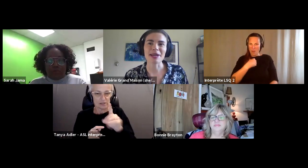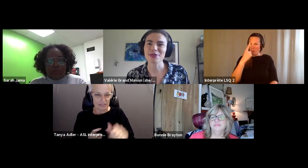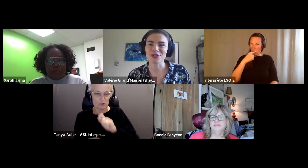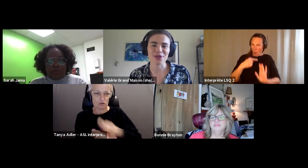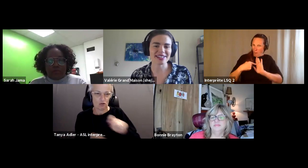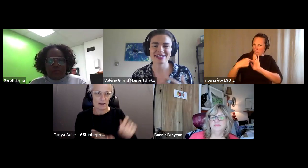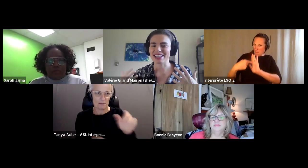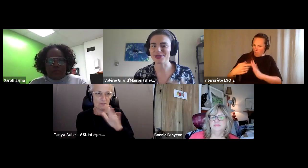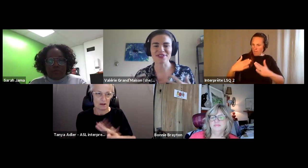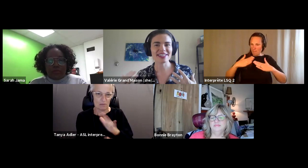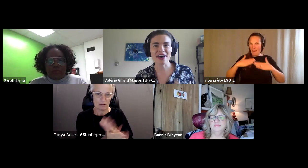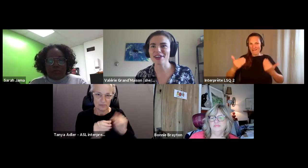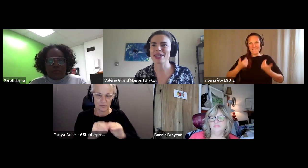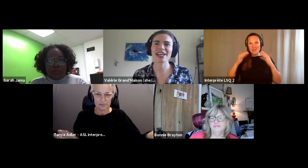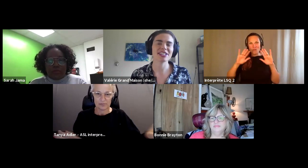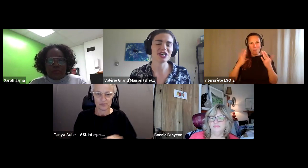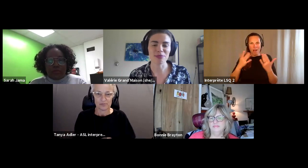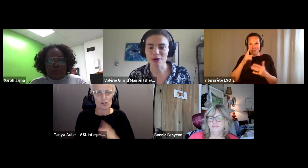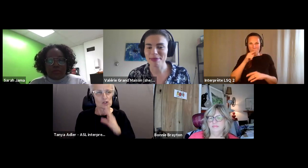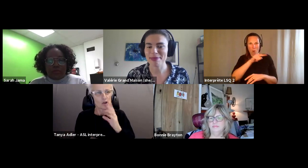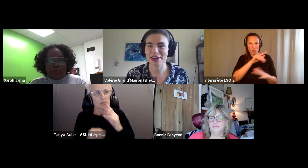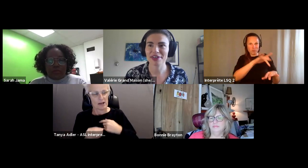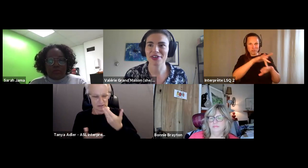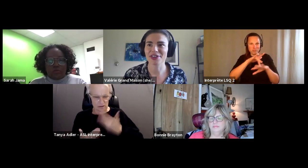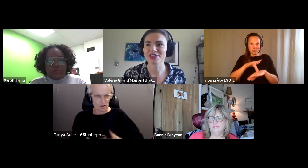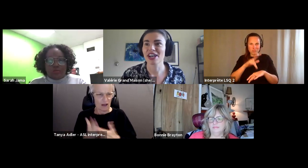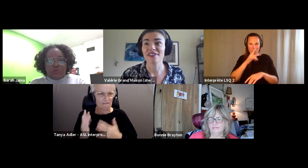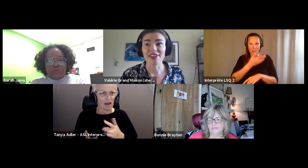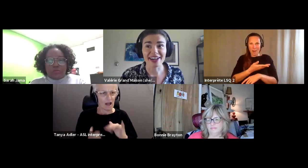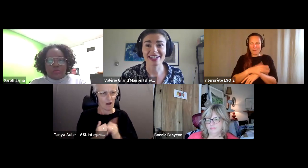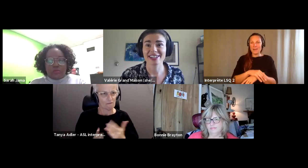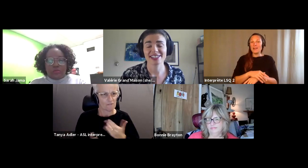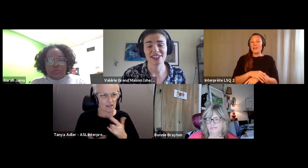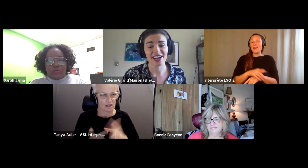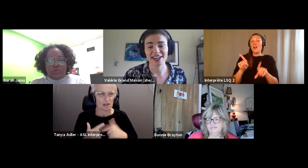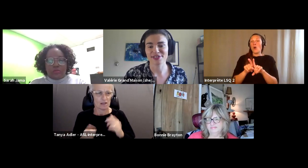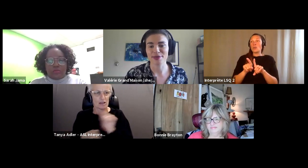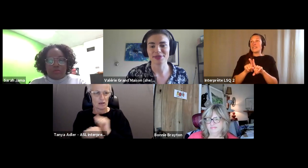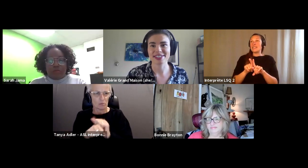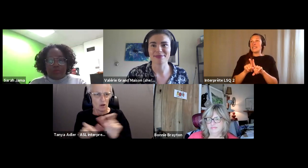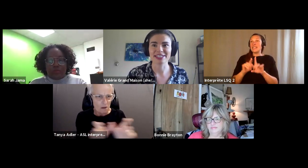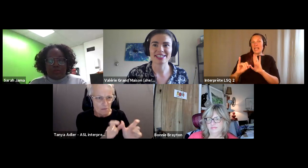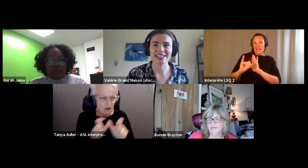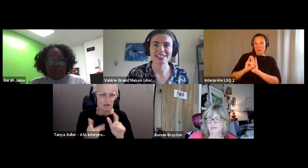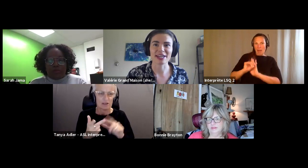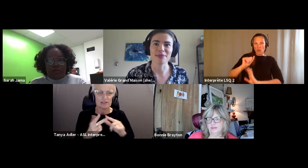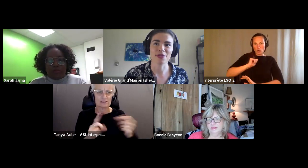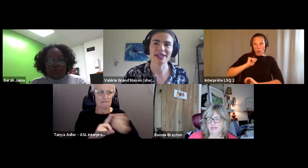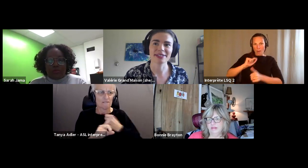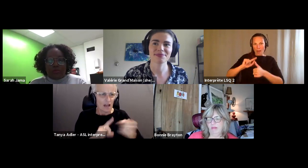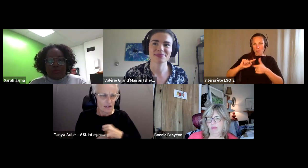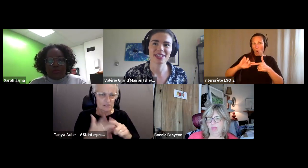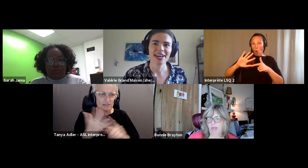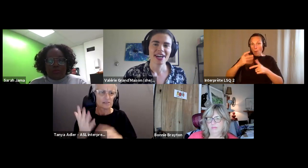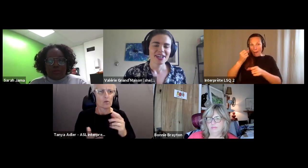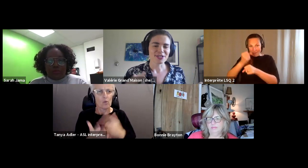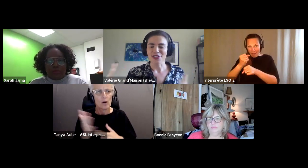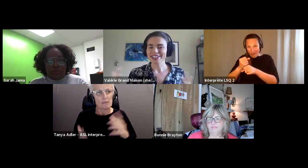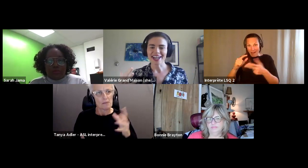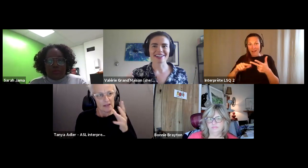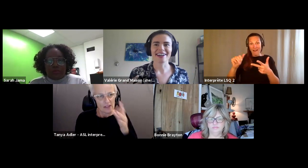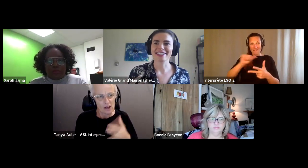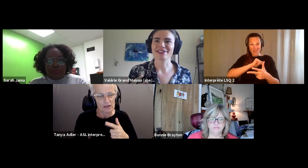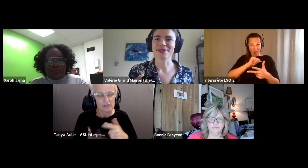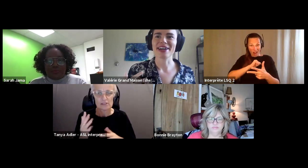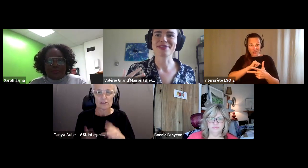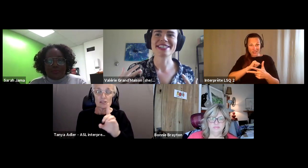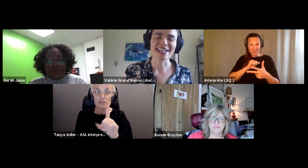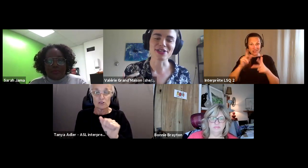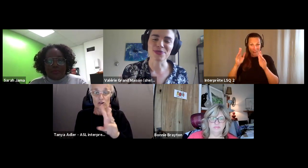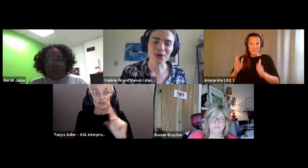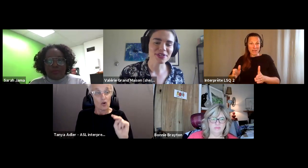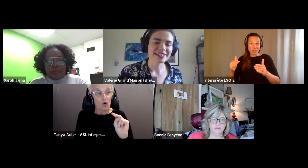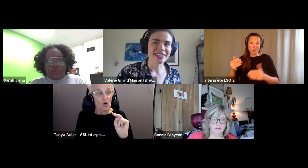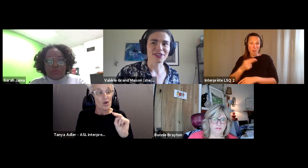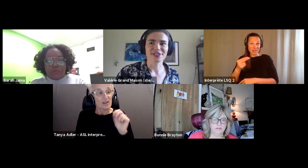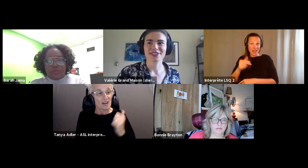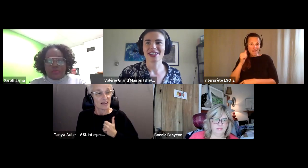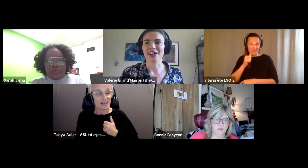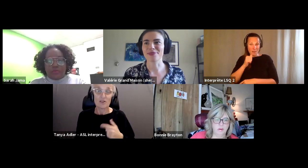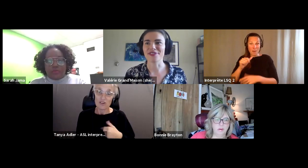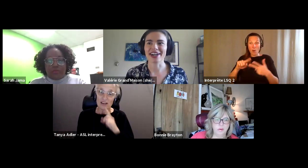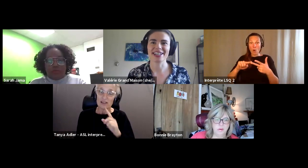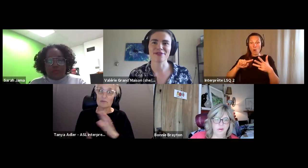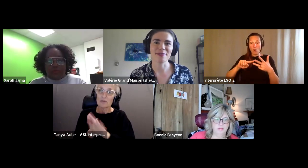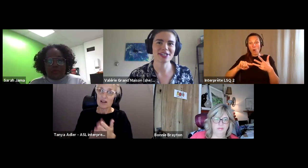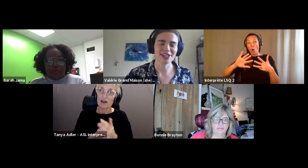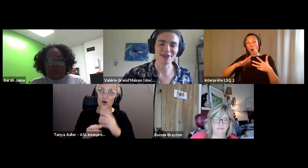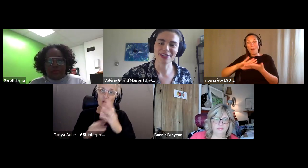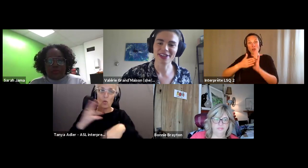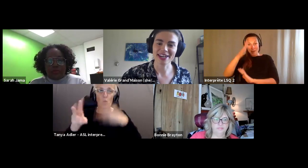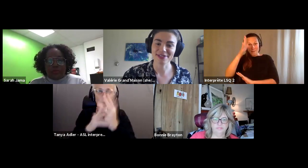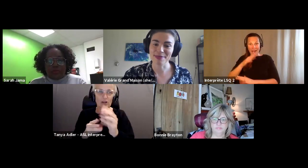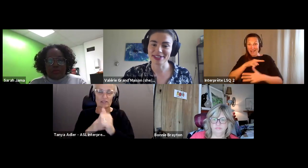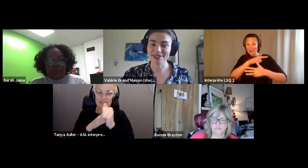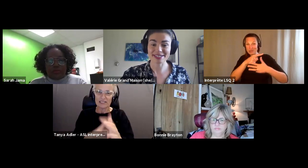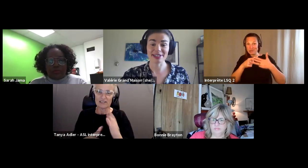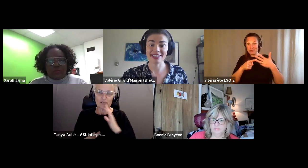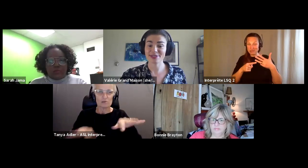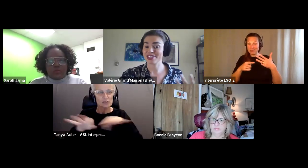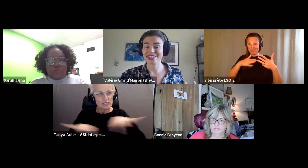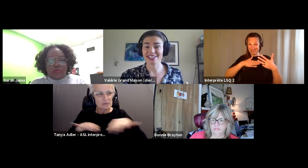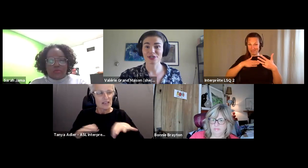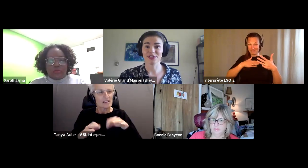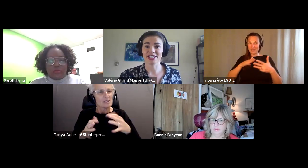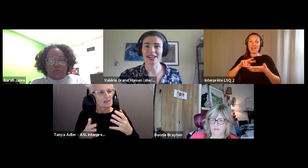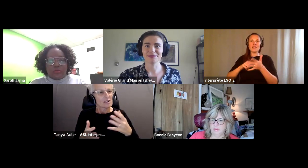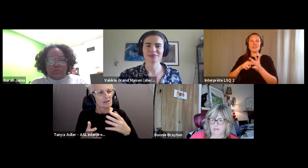Valérie Grand’Maison (she/elle): escapers address issues self image employment barriers violence in the lives of women with disabilities and mothering so don't Canada in this way we see as world leaders on providing information about the lives of women disabilities, which is still true today.